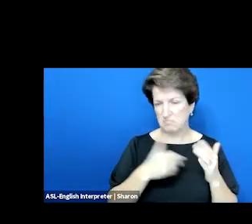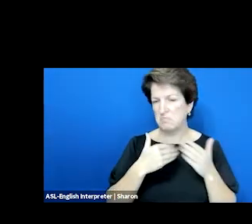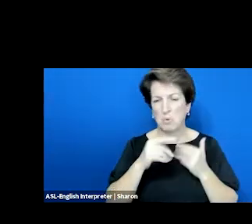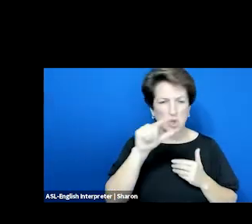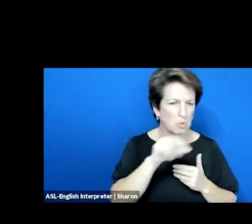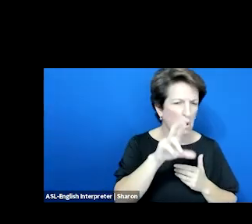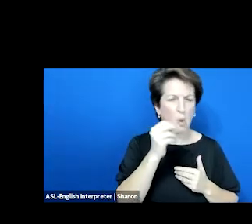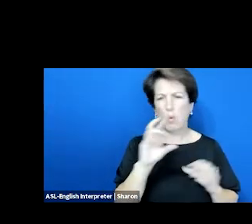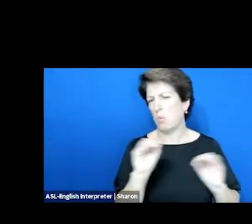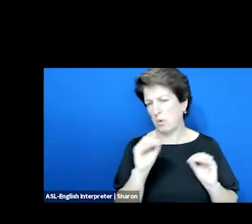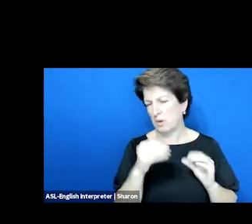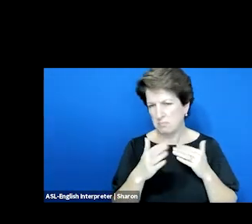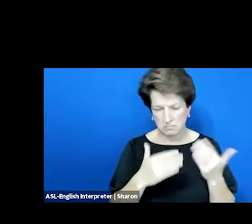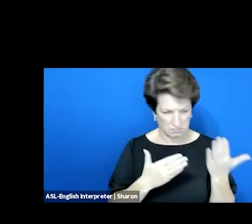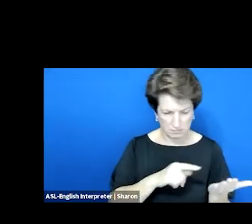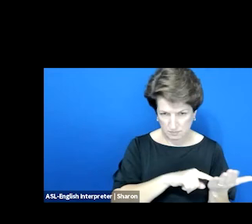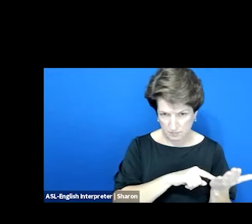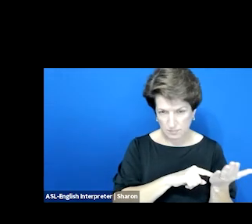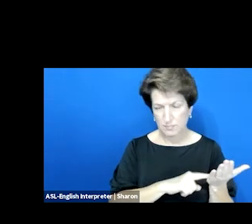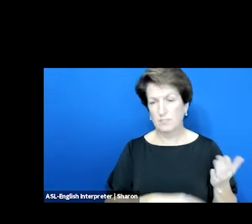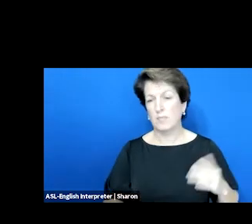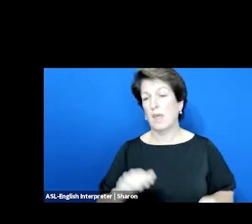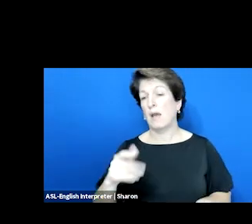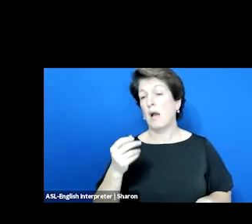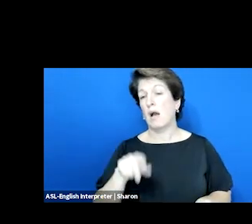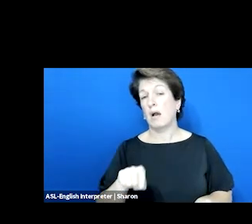Ontario .ca \book